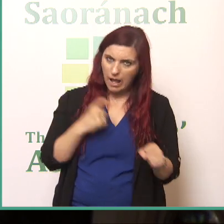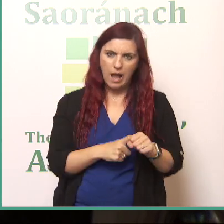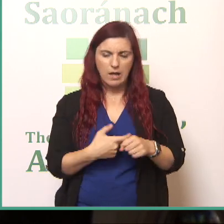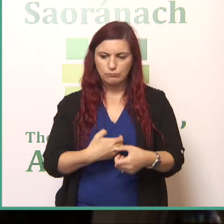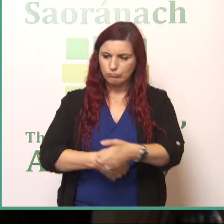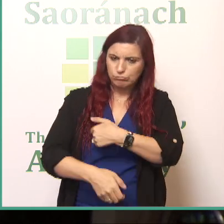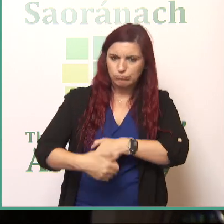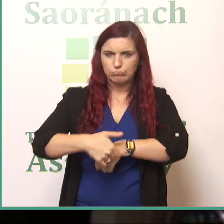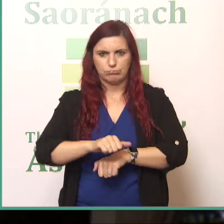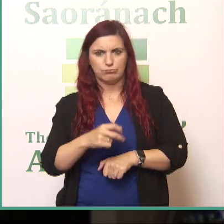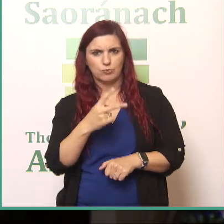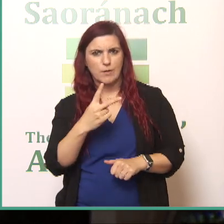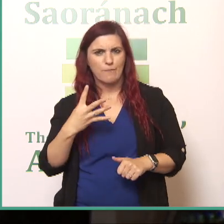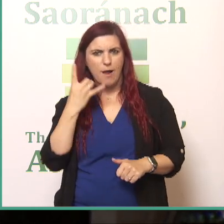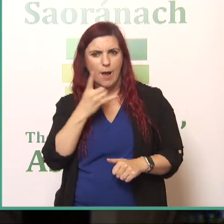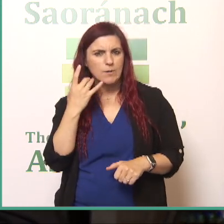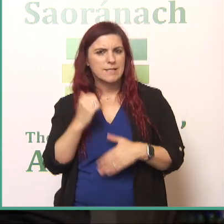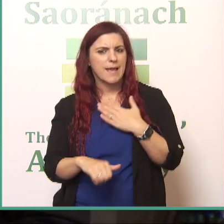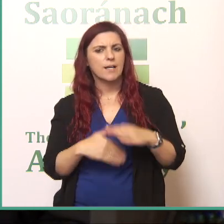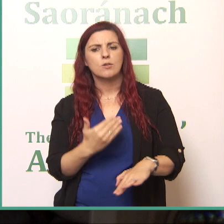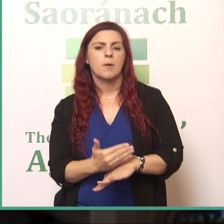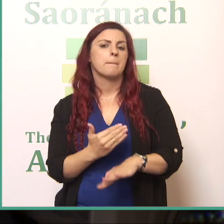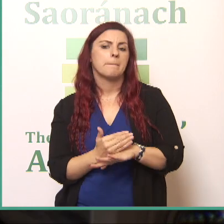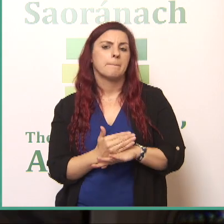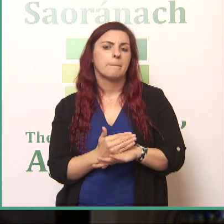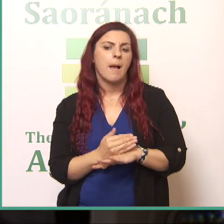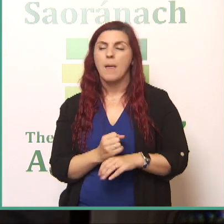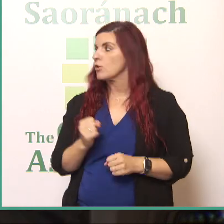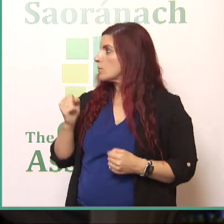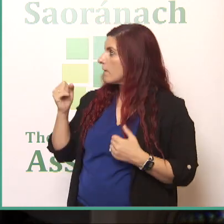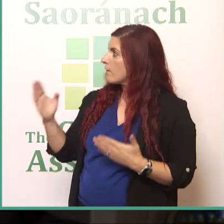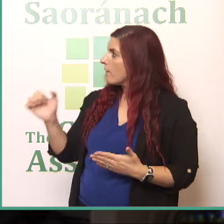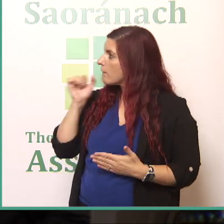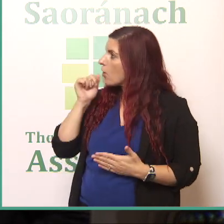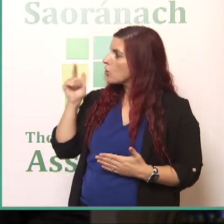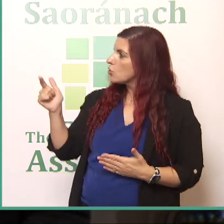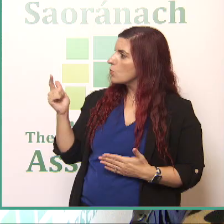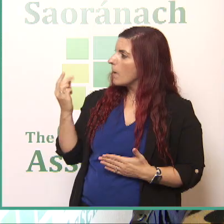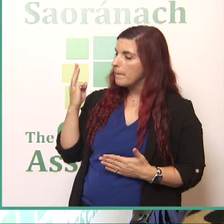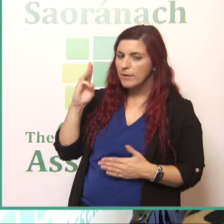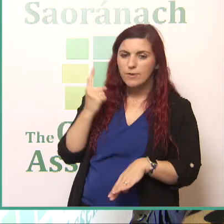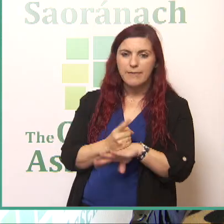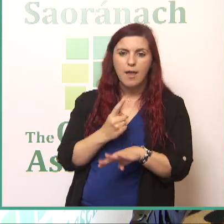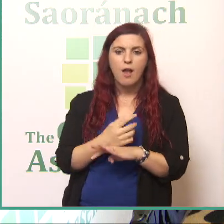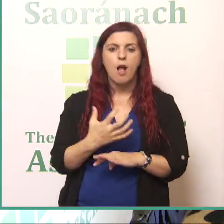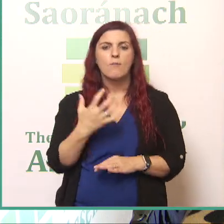7. and that takes me to the first two photographs of the The Wildflower Garden at the front of our